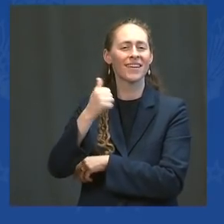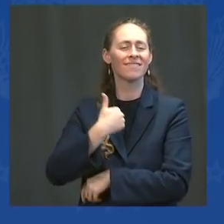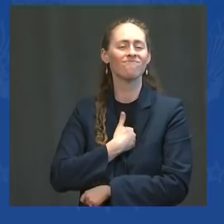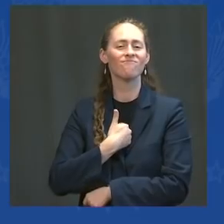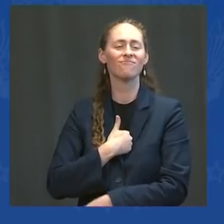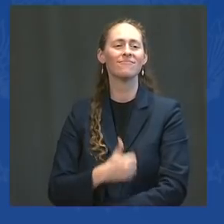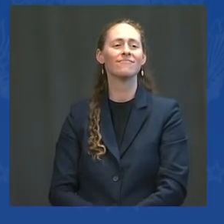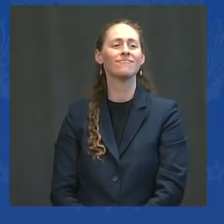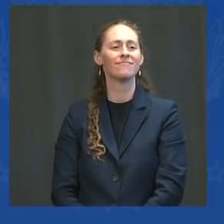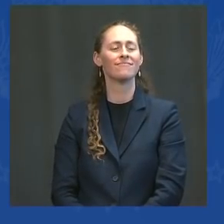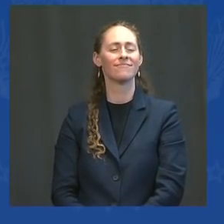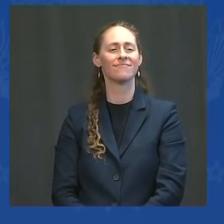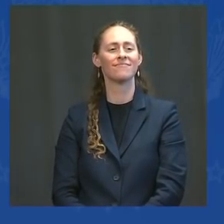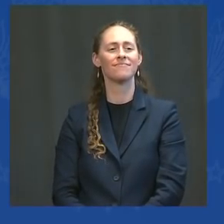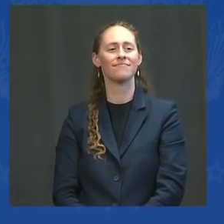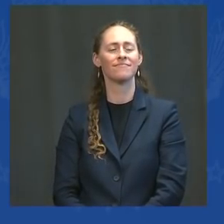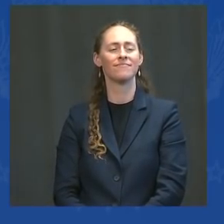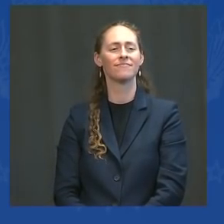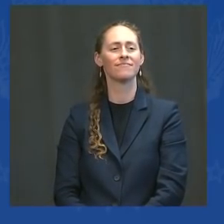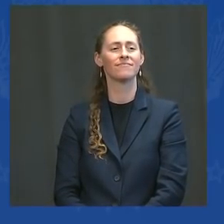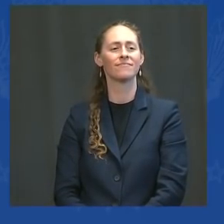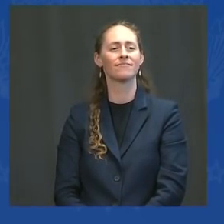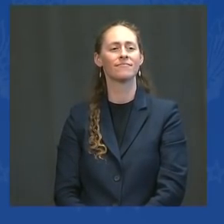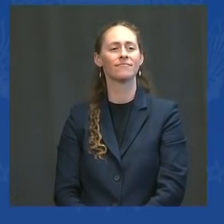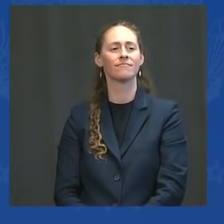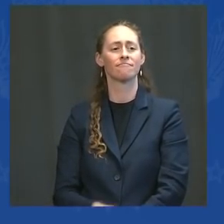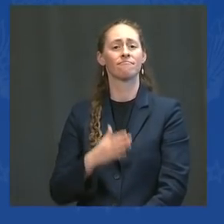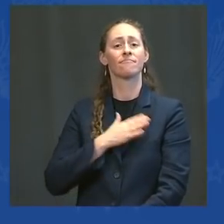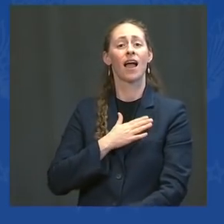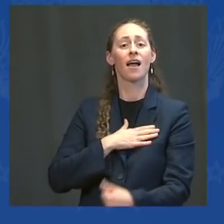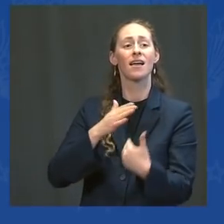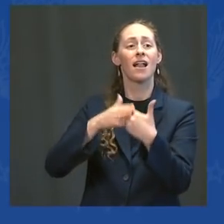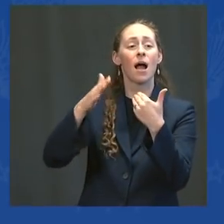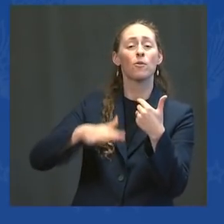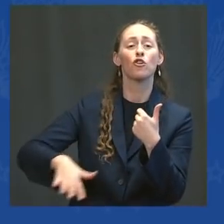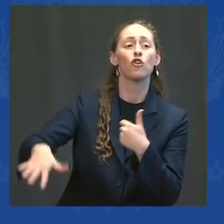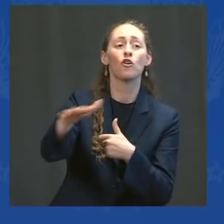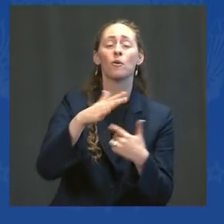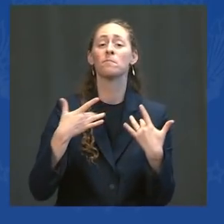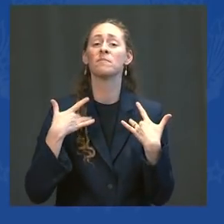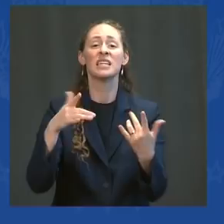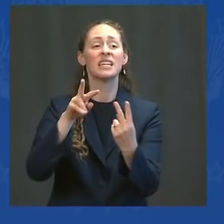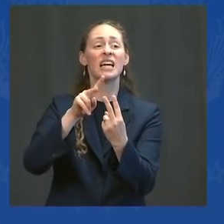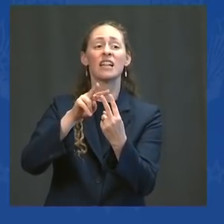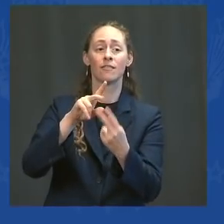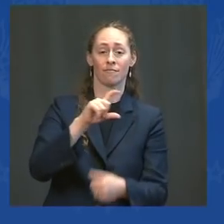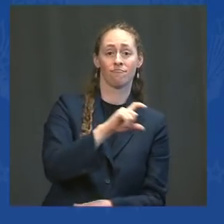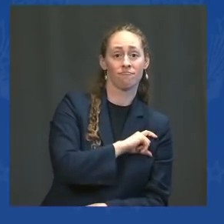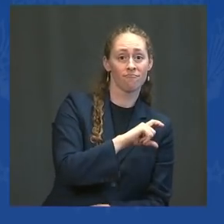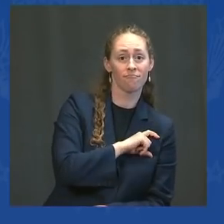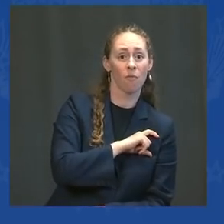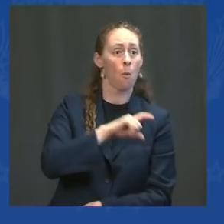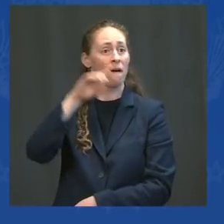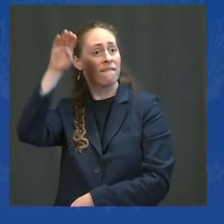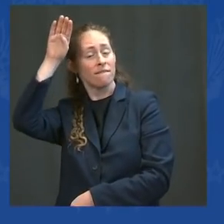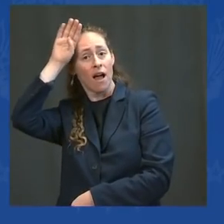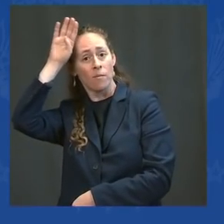you became a cop, a firefighter, or a priest. I wasn't qualified for any of them --